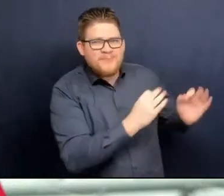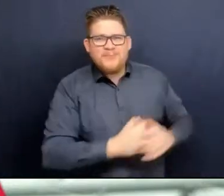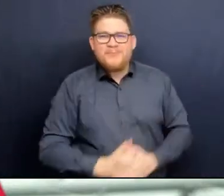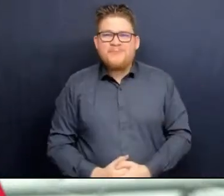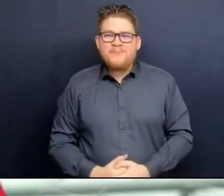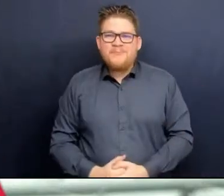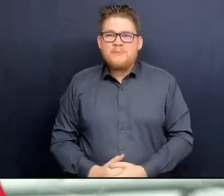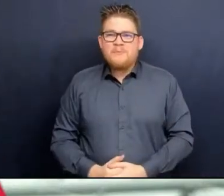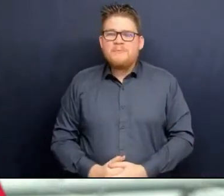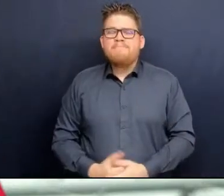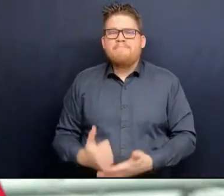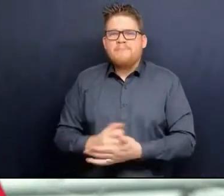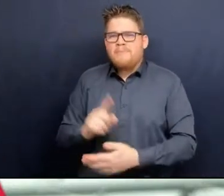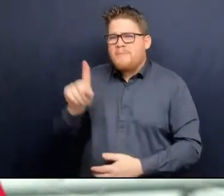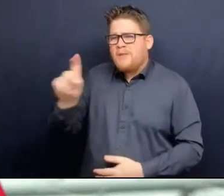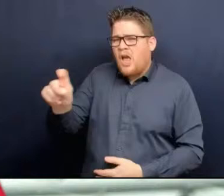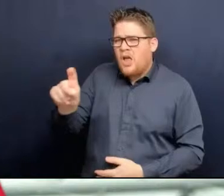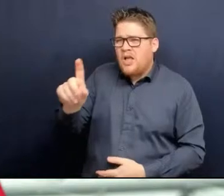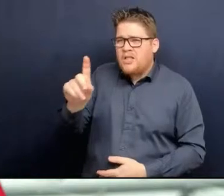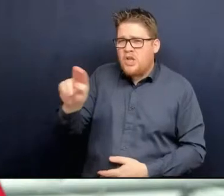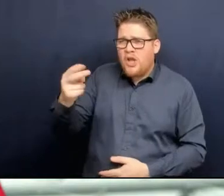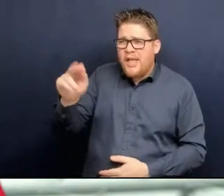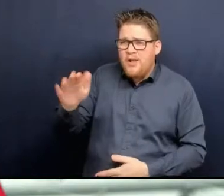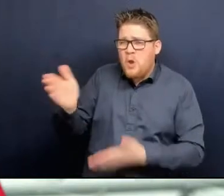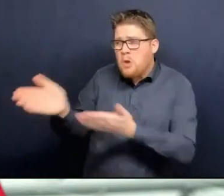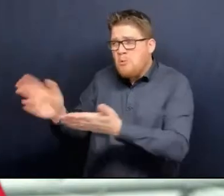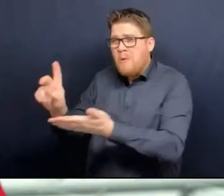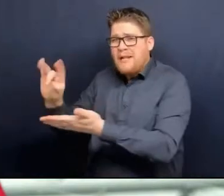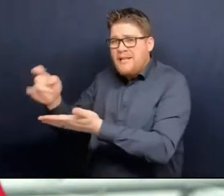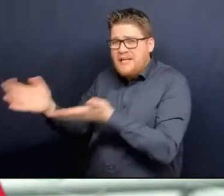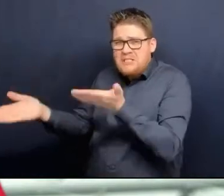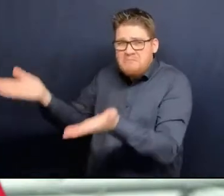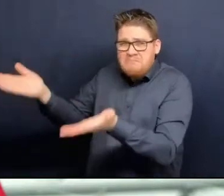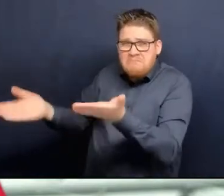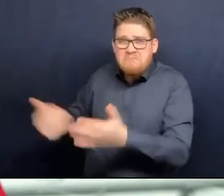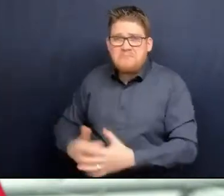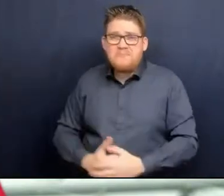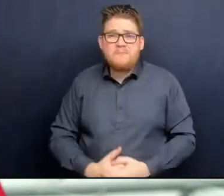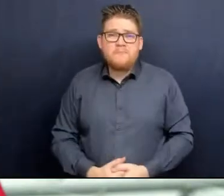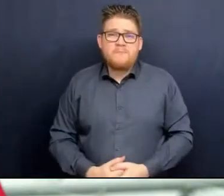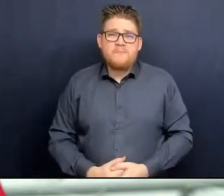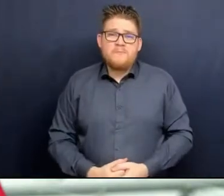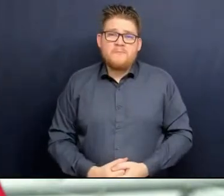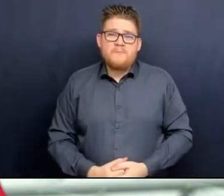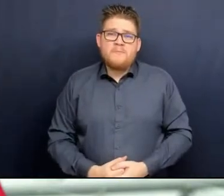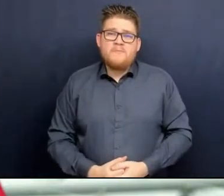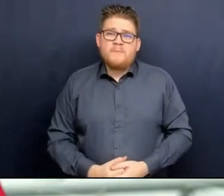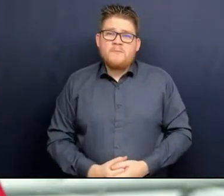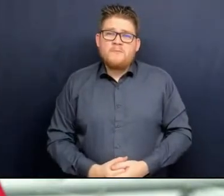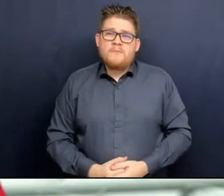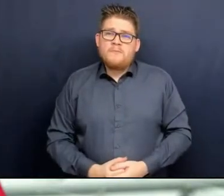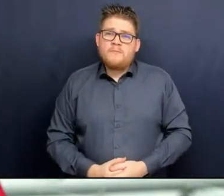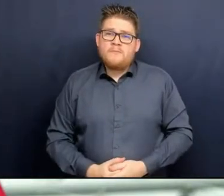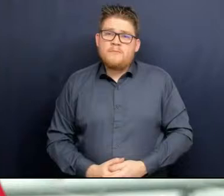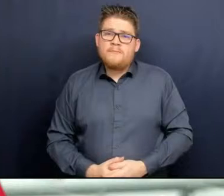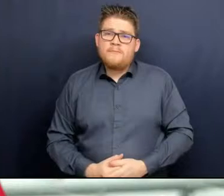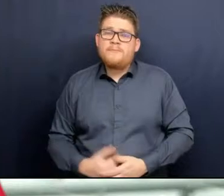lot, and I don't know if this next one is for Minister Dicks or for you, Dr Henry, But you know, you ease restrictions a